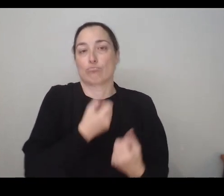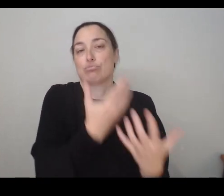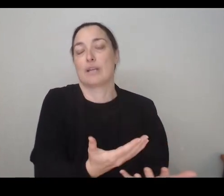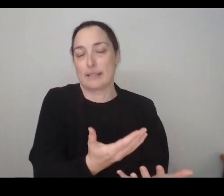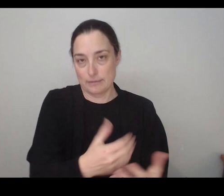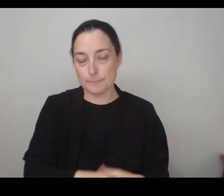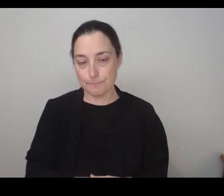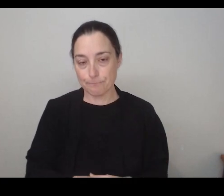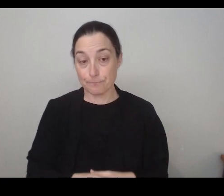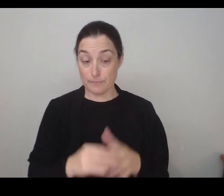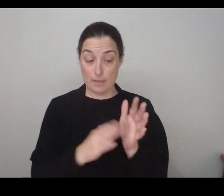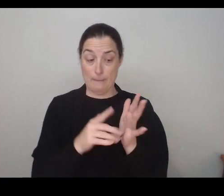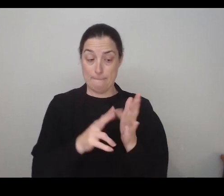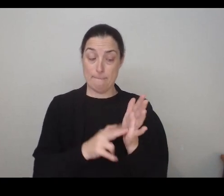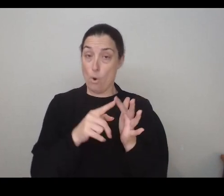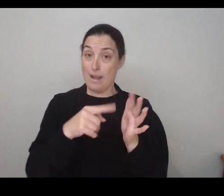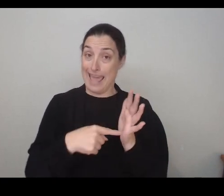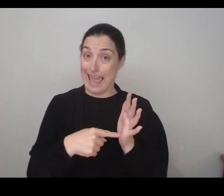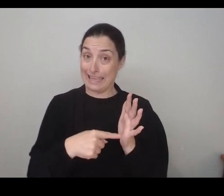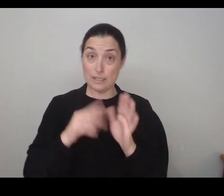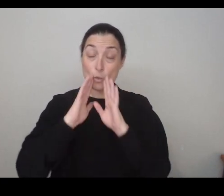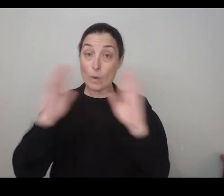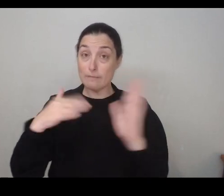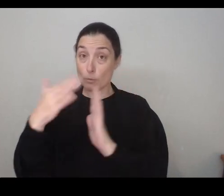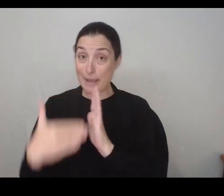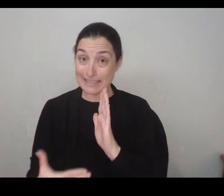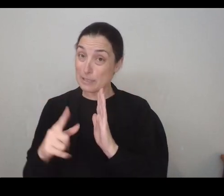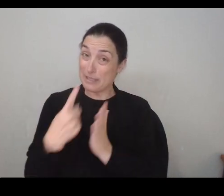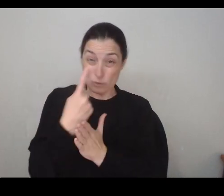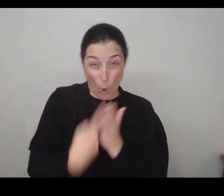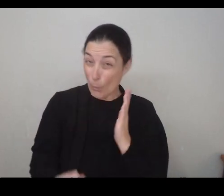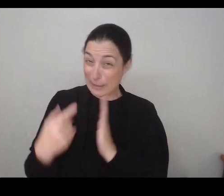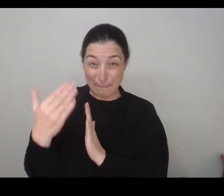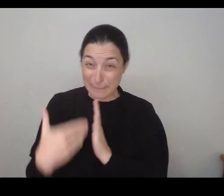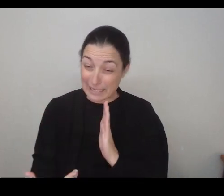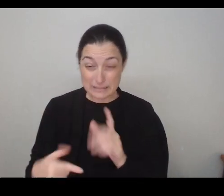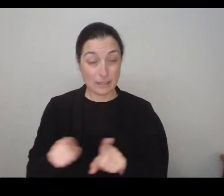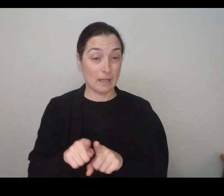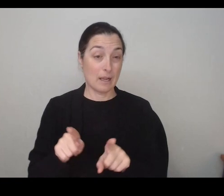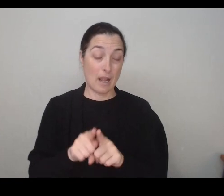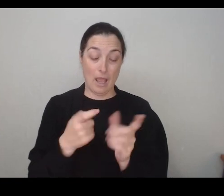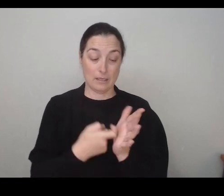that Monet is a wonderful painter but he is only a painter. I mean, like Renoir, in a way